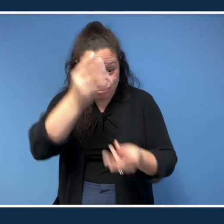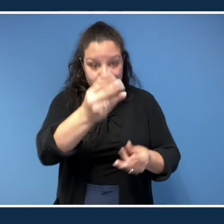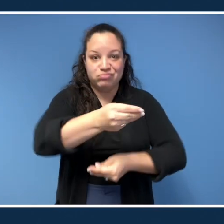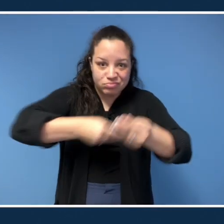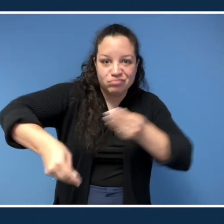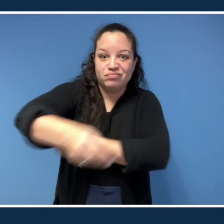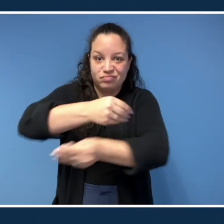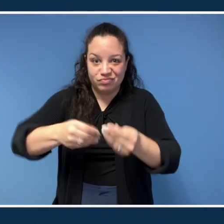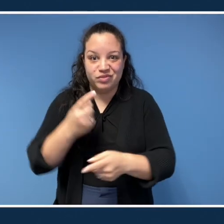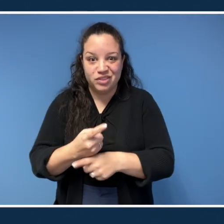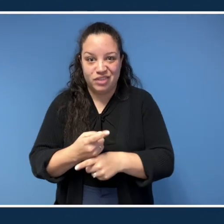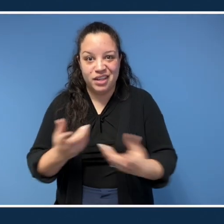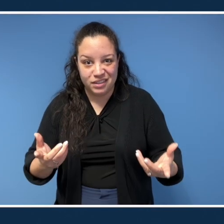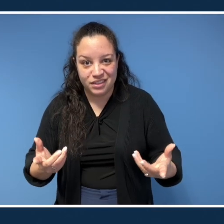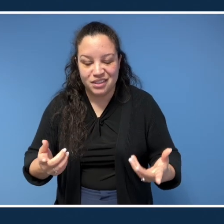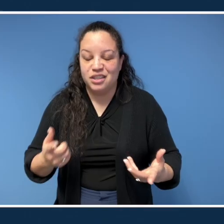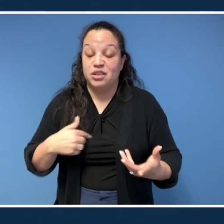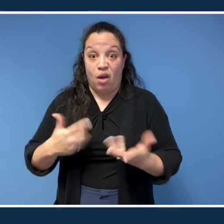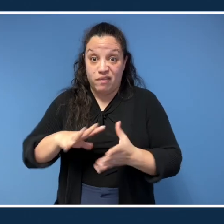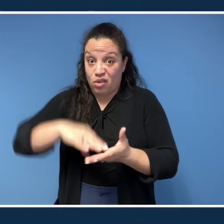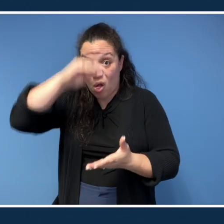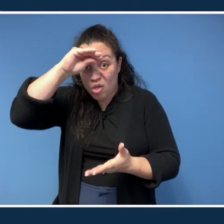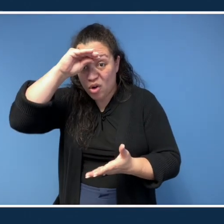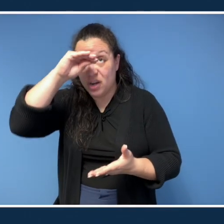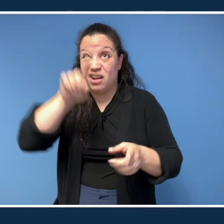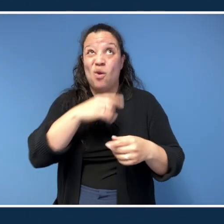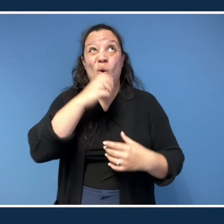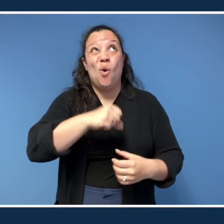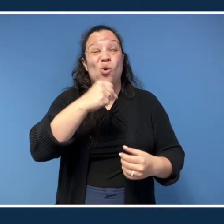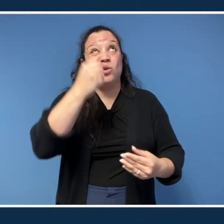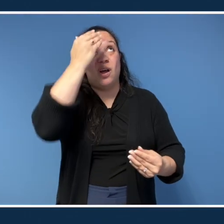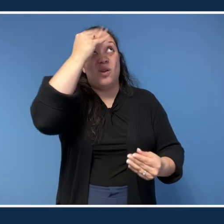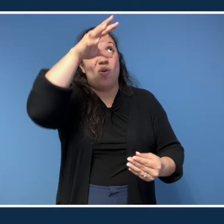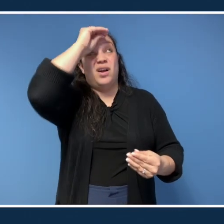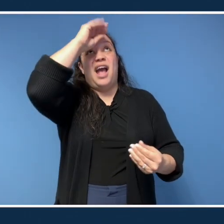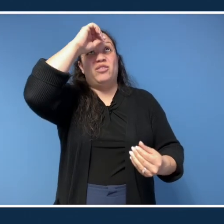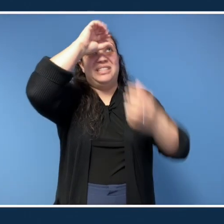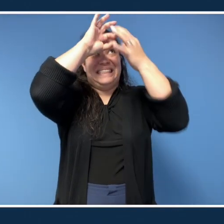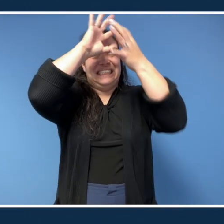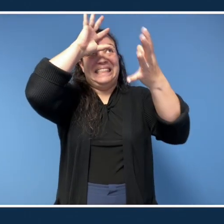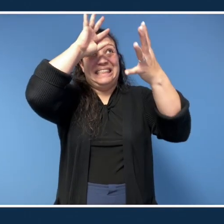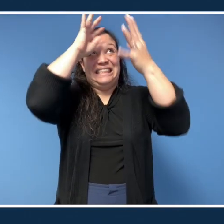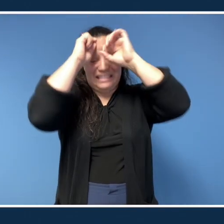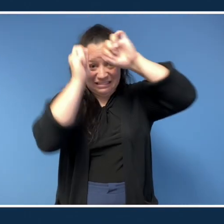So it's been a journey for myself in terms of learning, unlearning and also honoring our the people who who have shaped this province